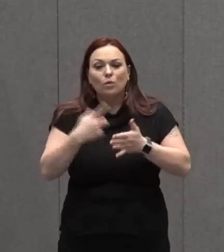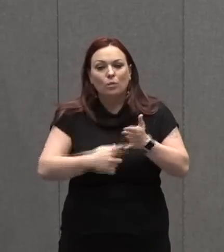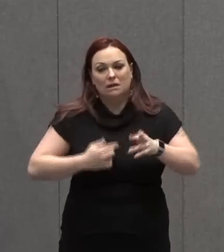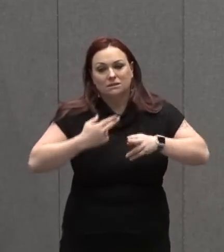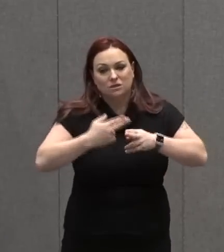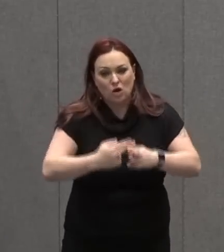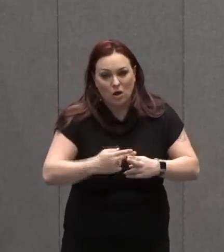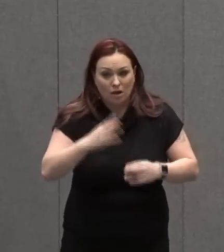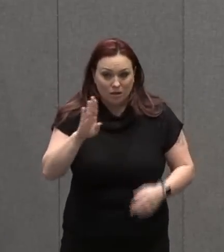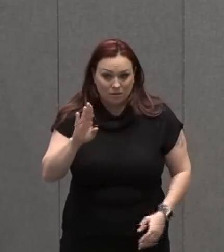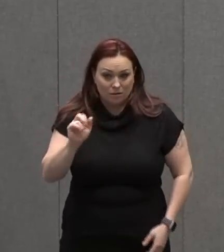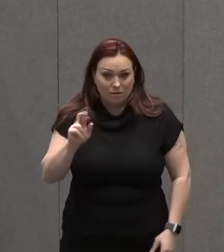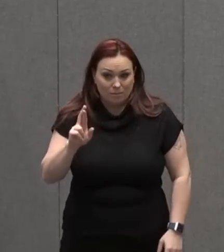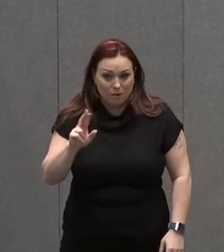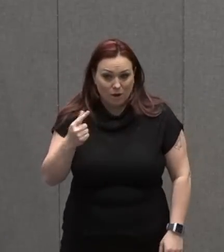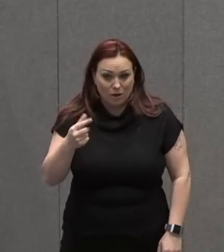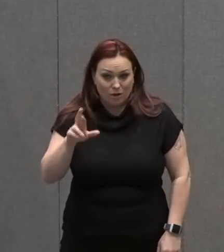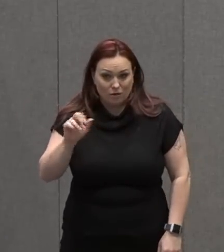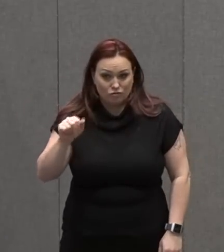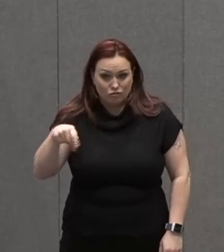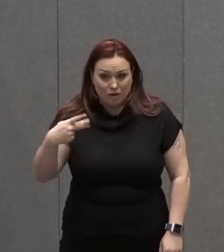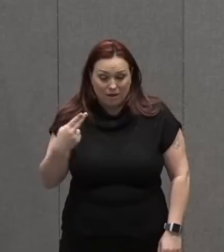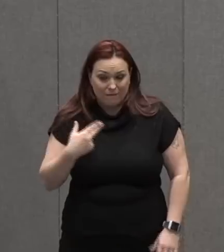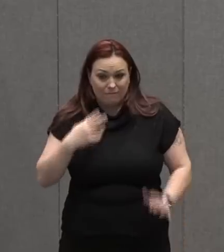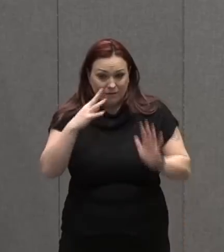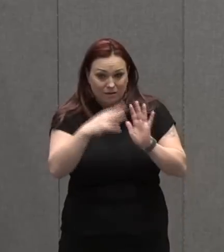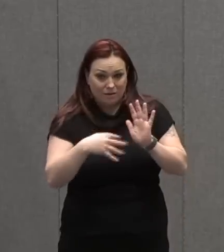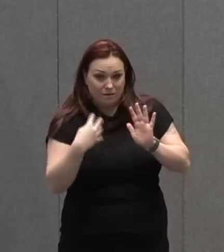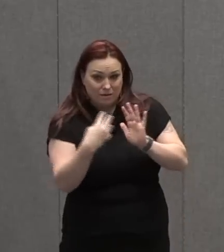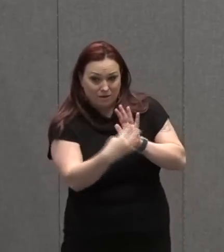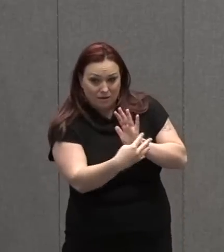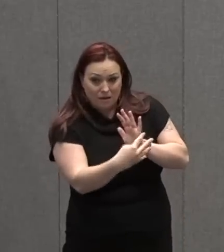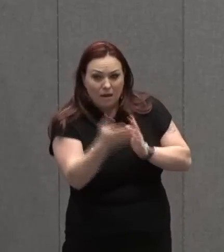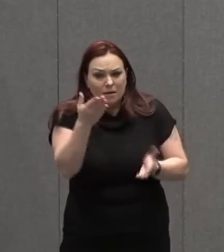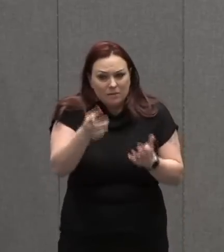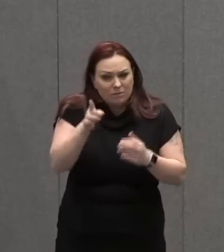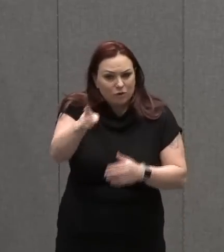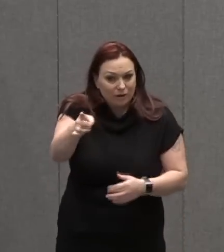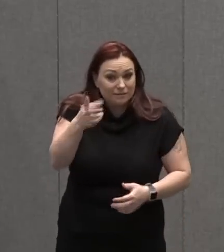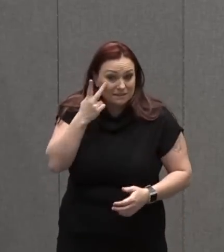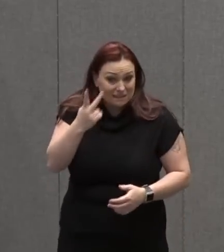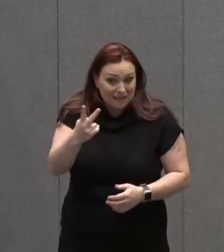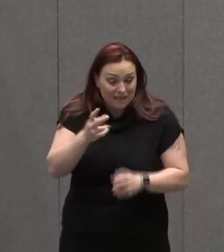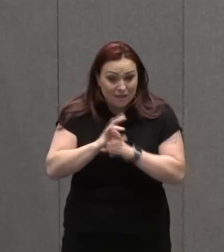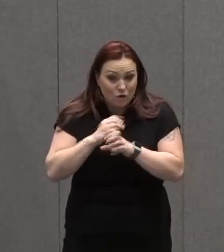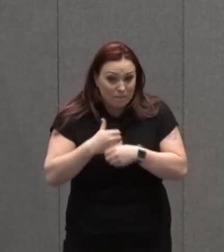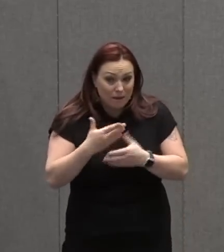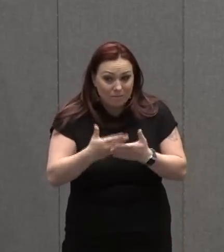Maybe you've seen, you've made a bar graph before in your math class.